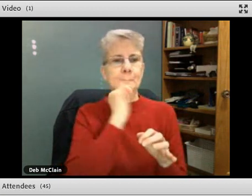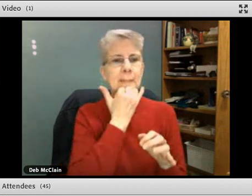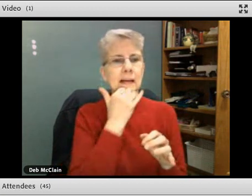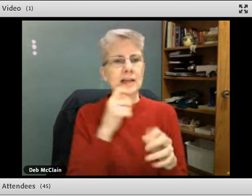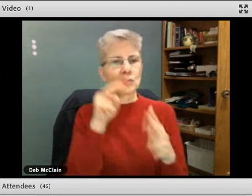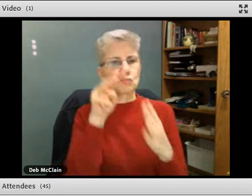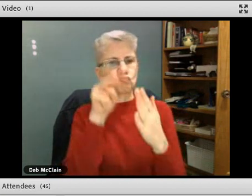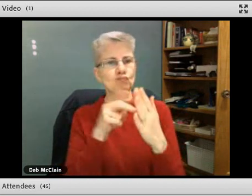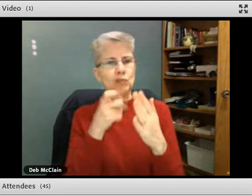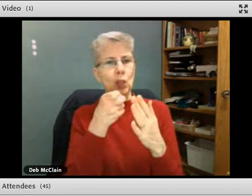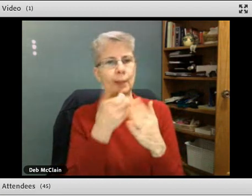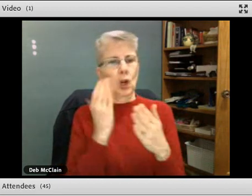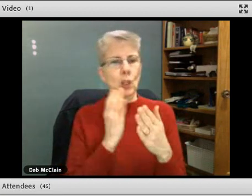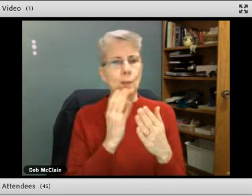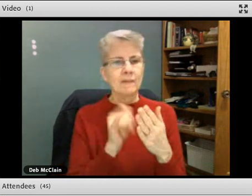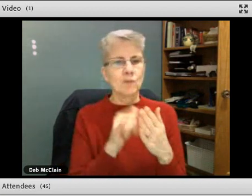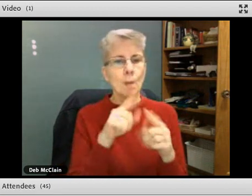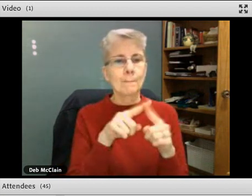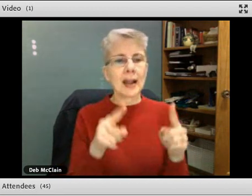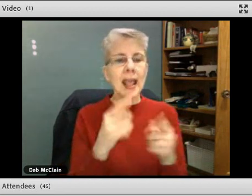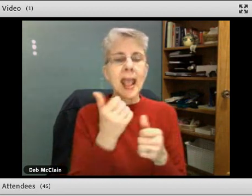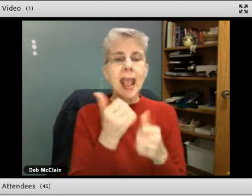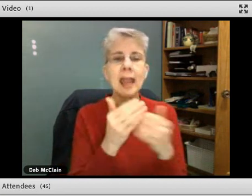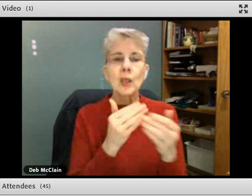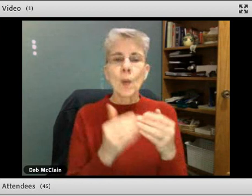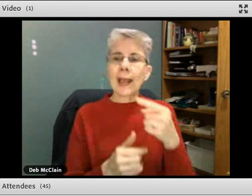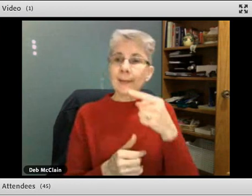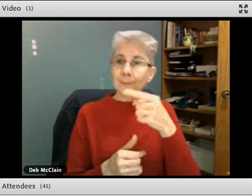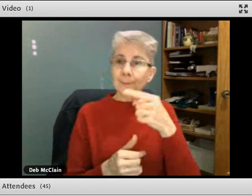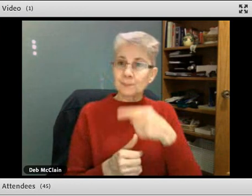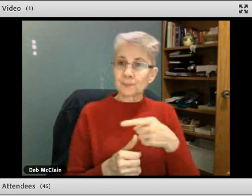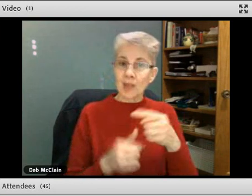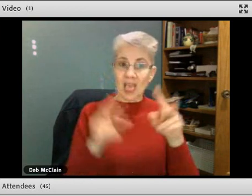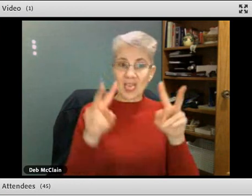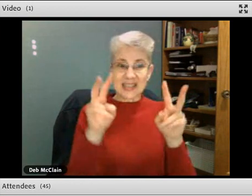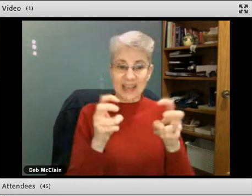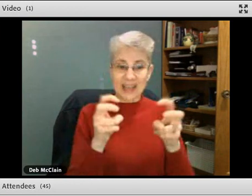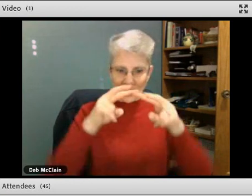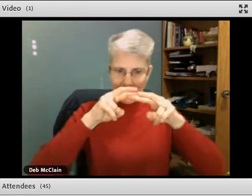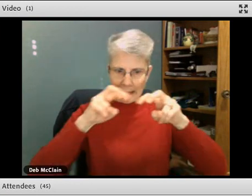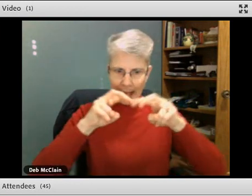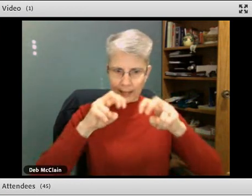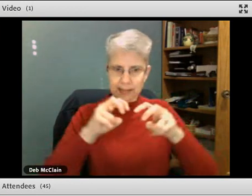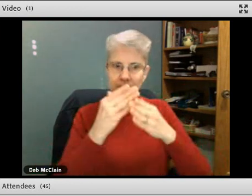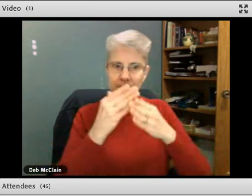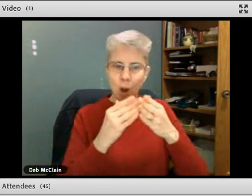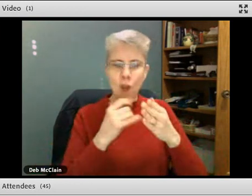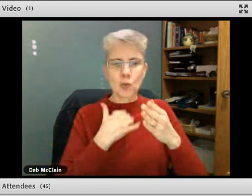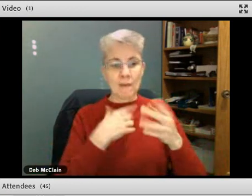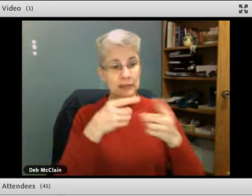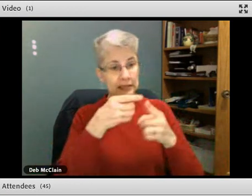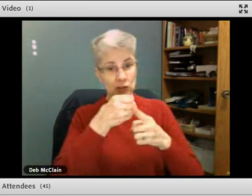So, the subject-analysis part of this -- You have the descriptive cataloging that tells what the book is,